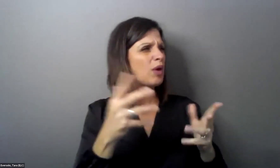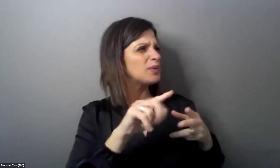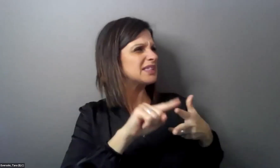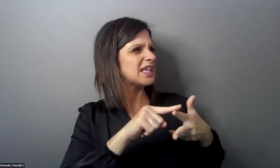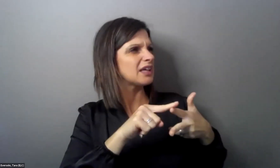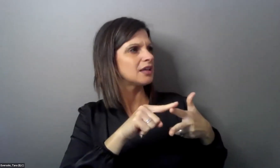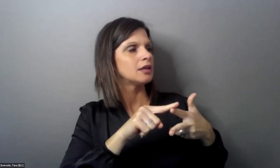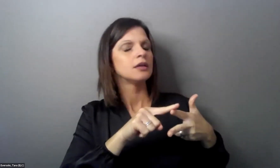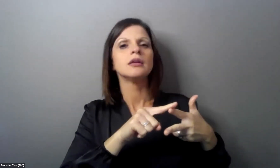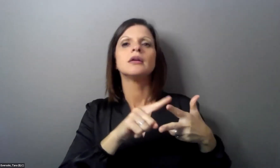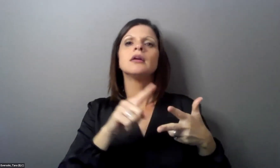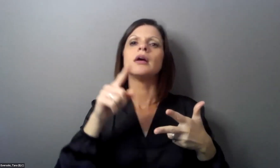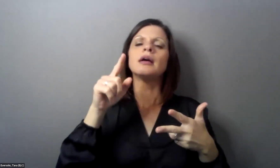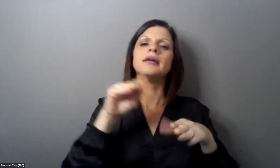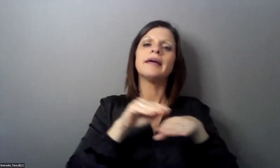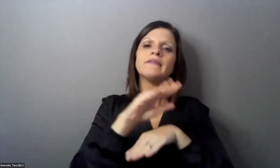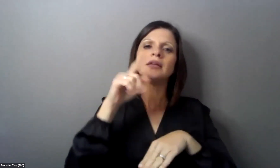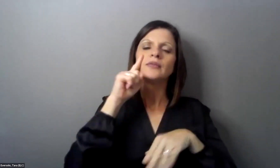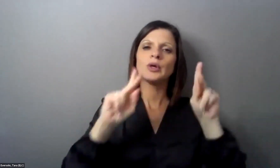What is the best to provide people with a wraparound service in particular.